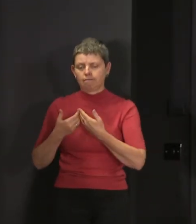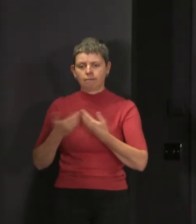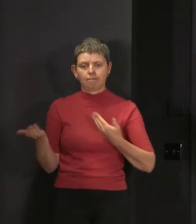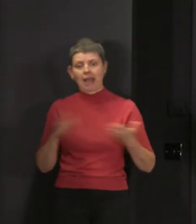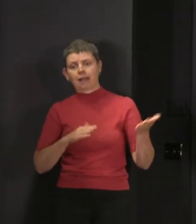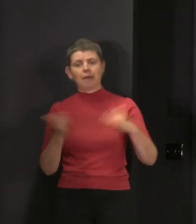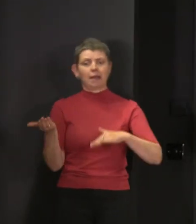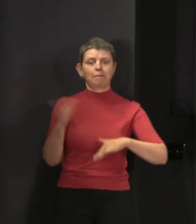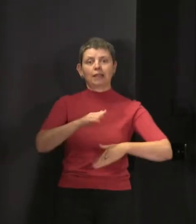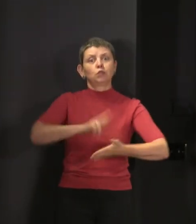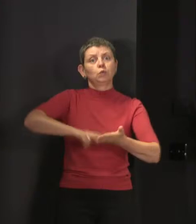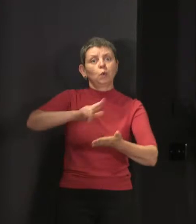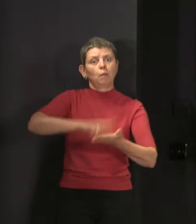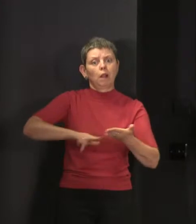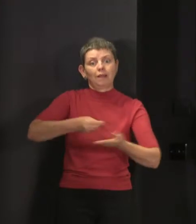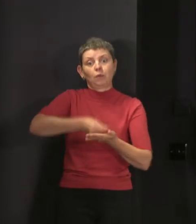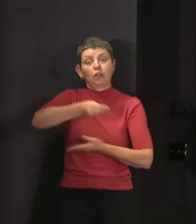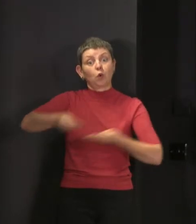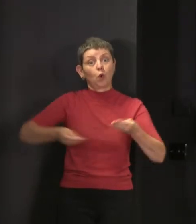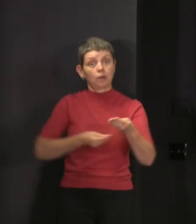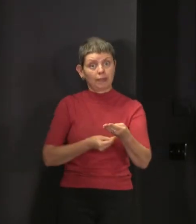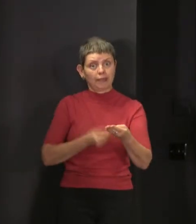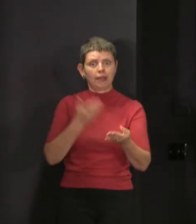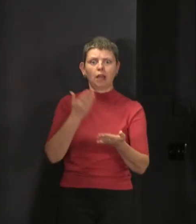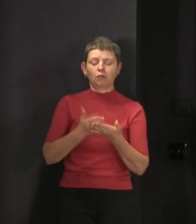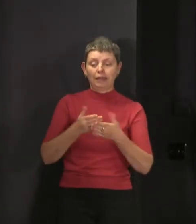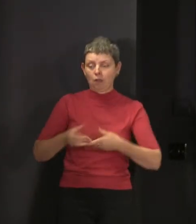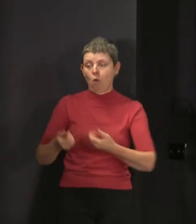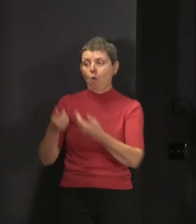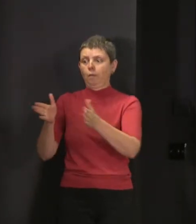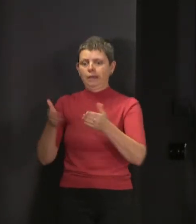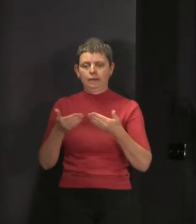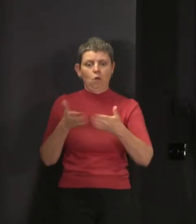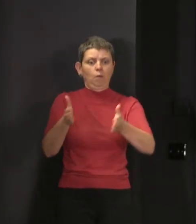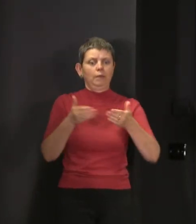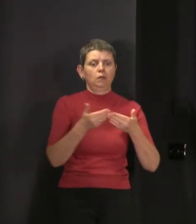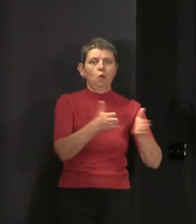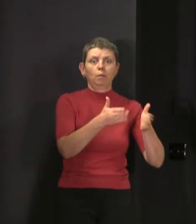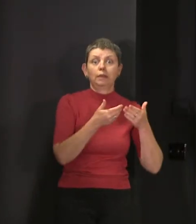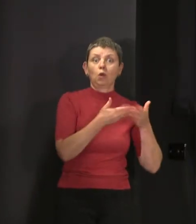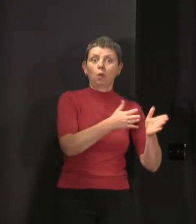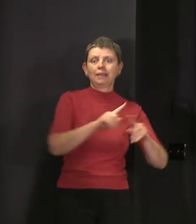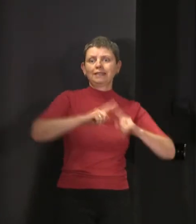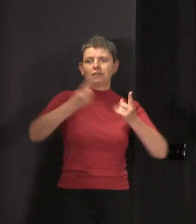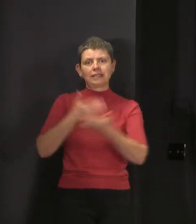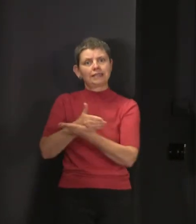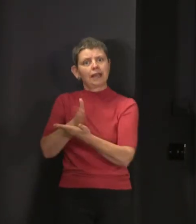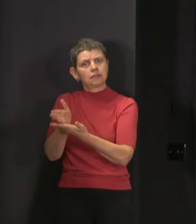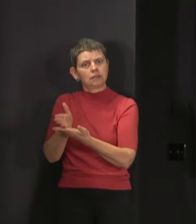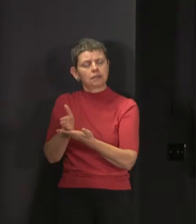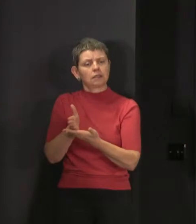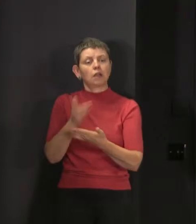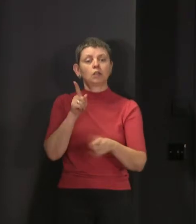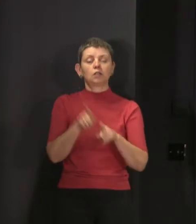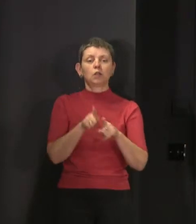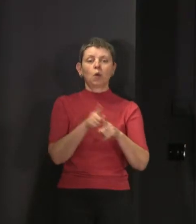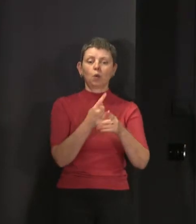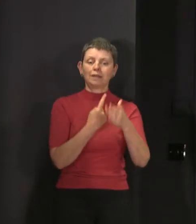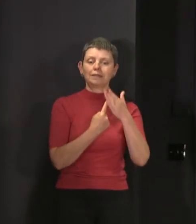starting to make real progress in safely restarting a range of key sectors. Self contained self catering holiday